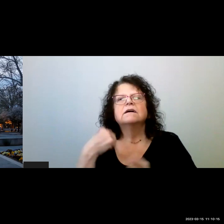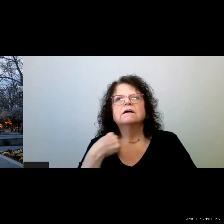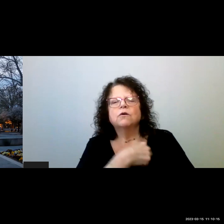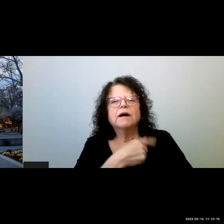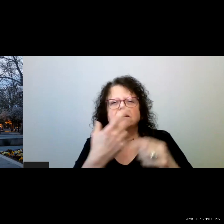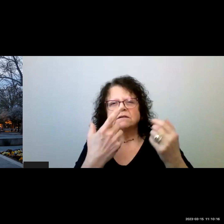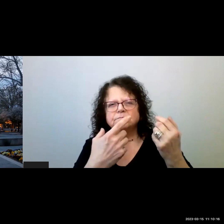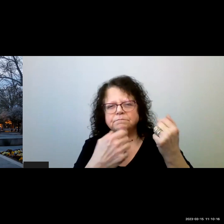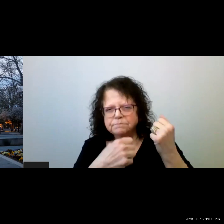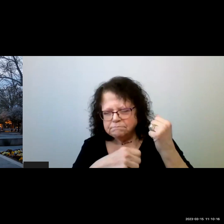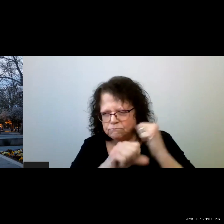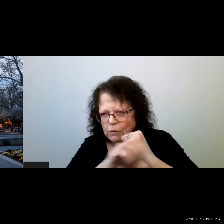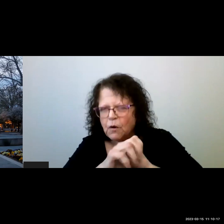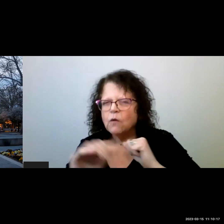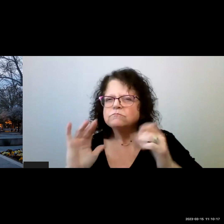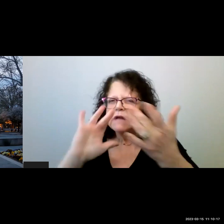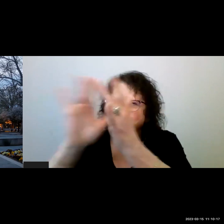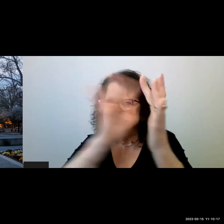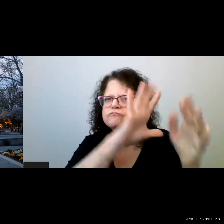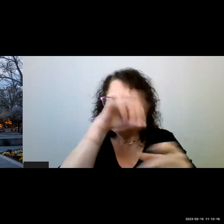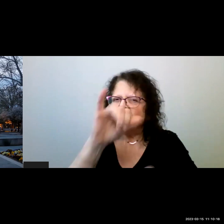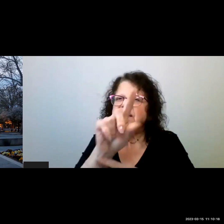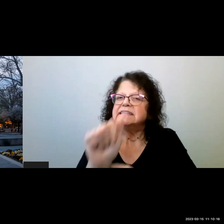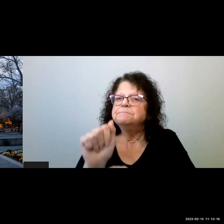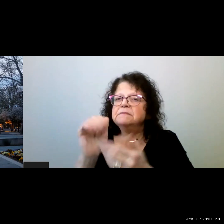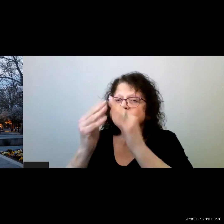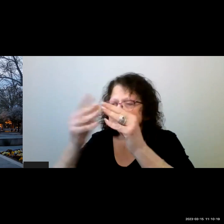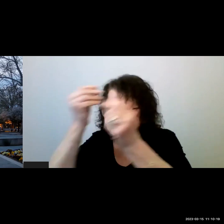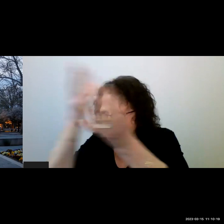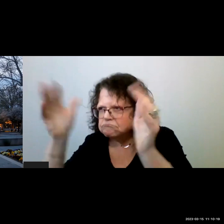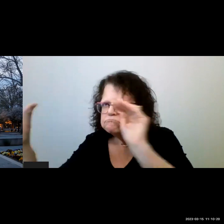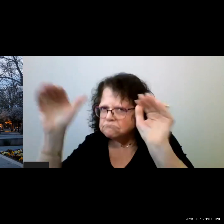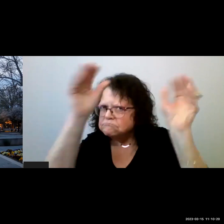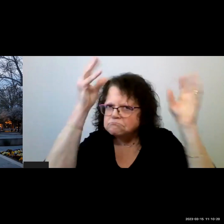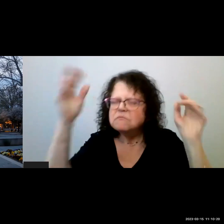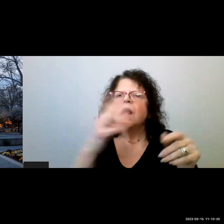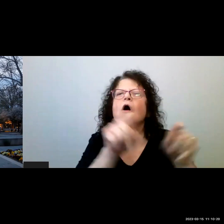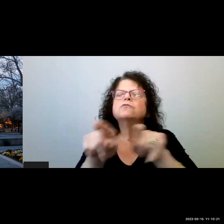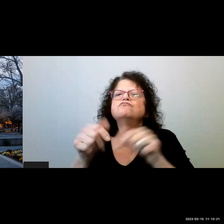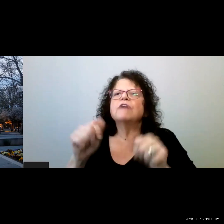outreach within the disability community and try to increase vaccination among people with